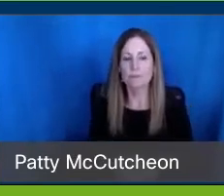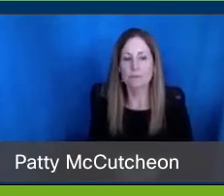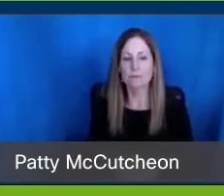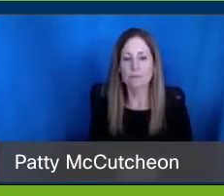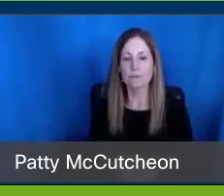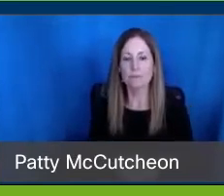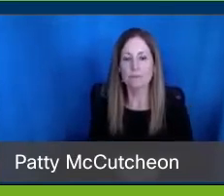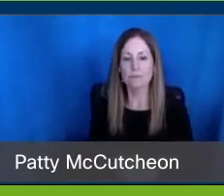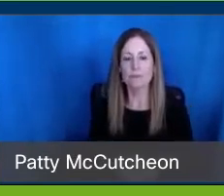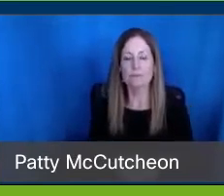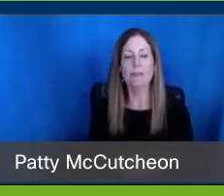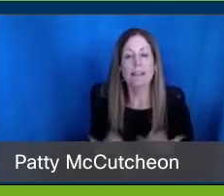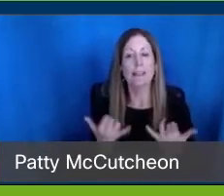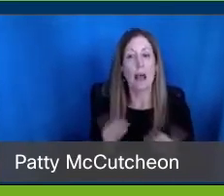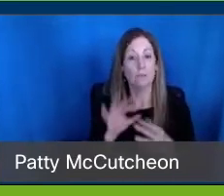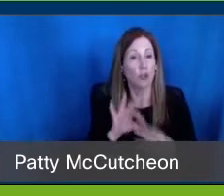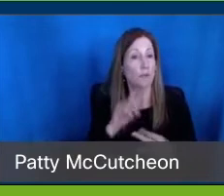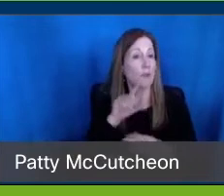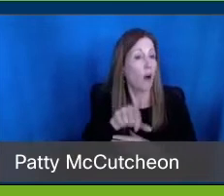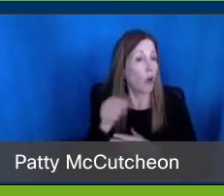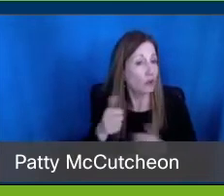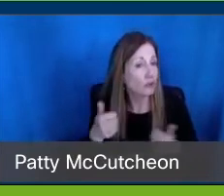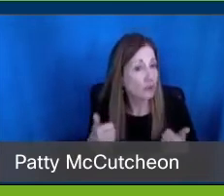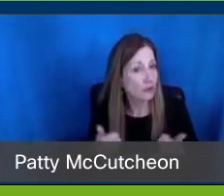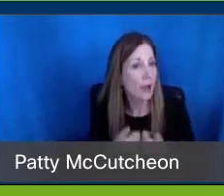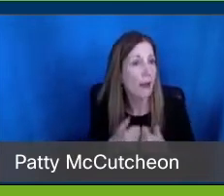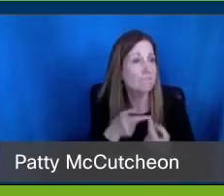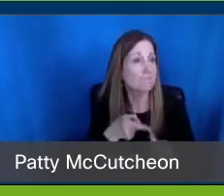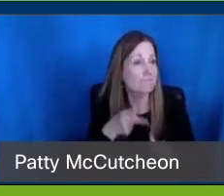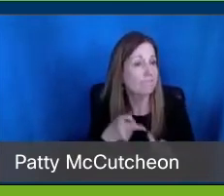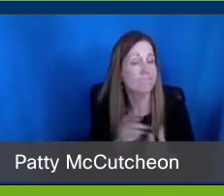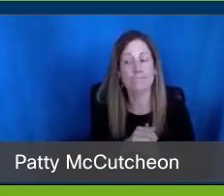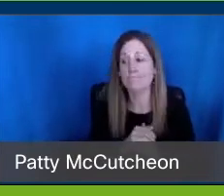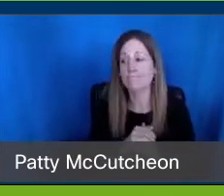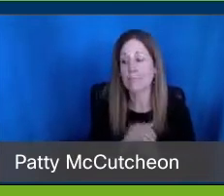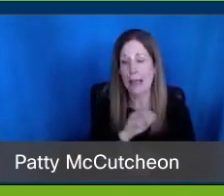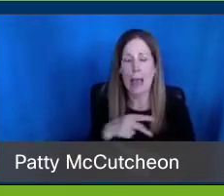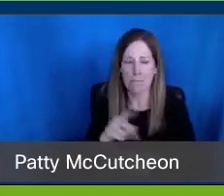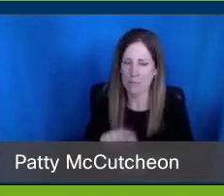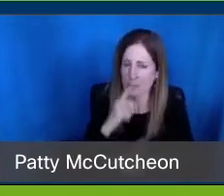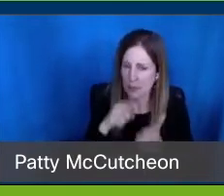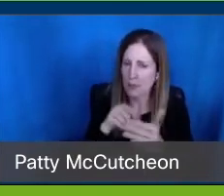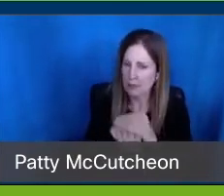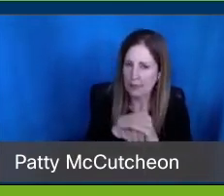In terms of other challenges, you know, the app had to be accessible, obviously, and...